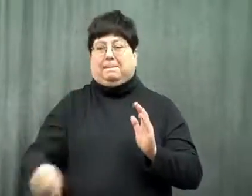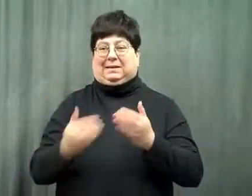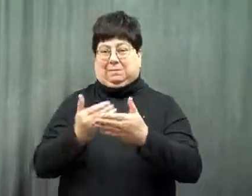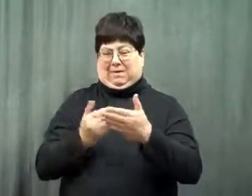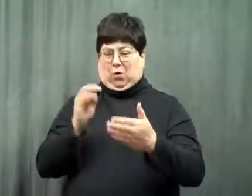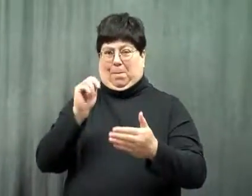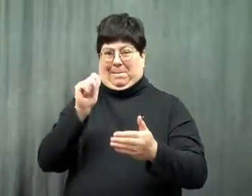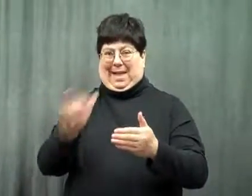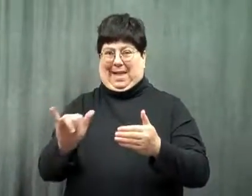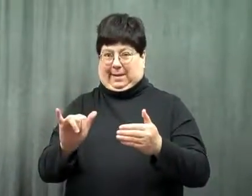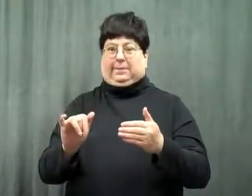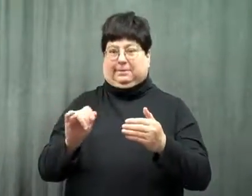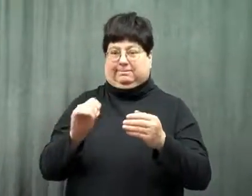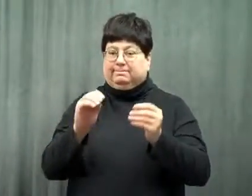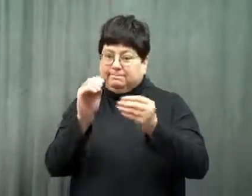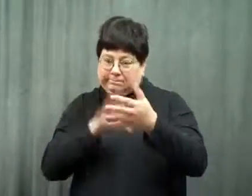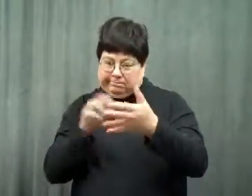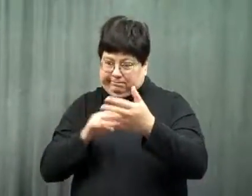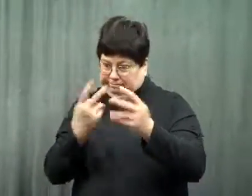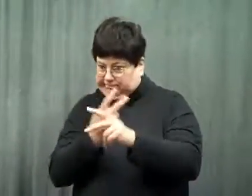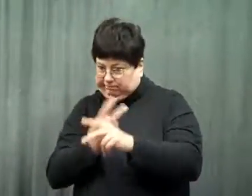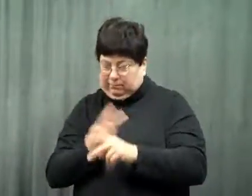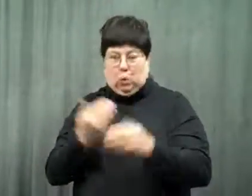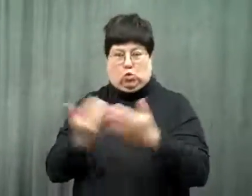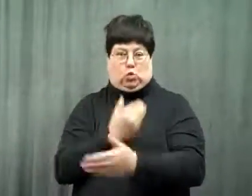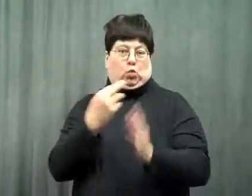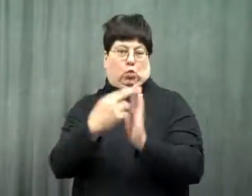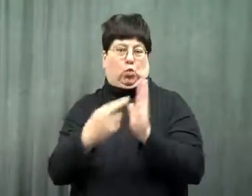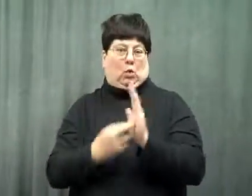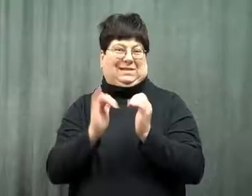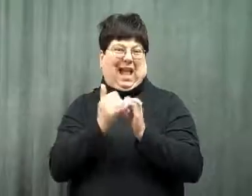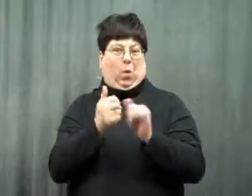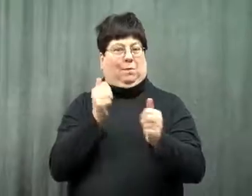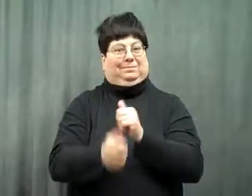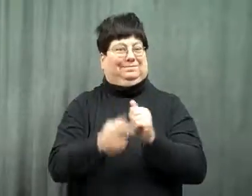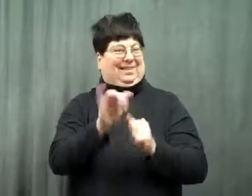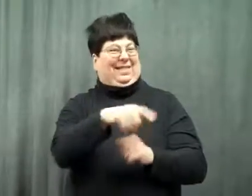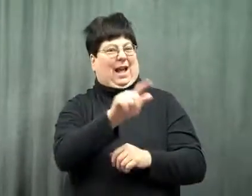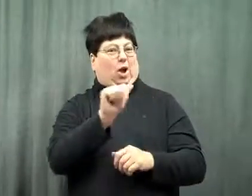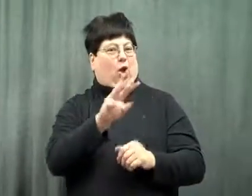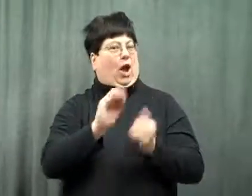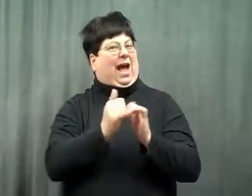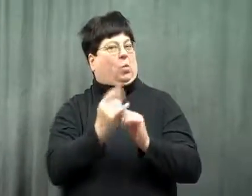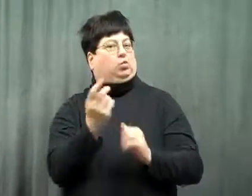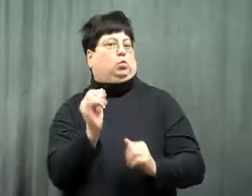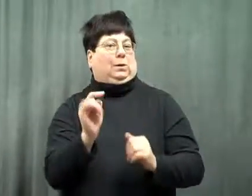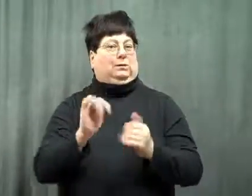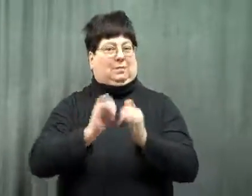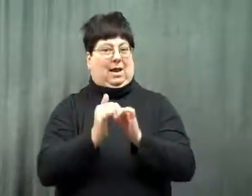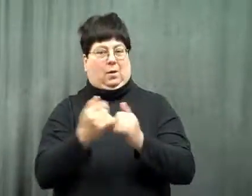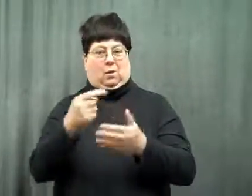must set up new rules to implement the new law by May.